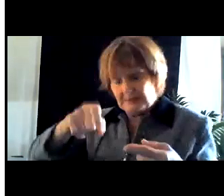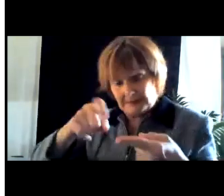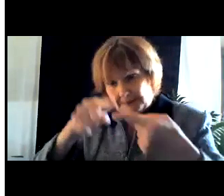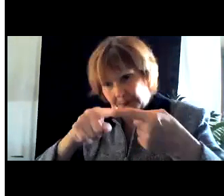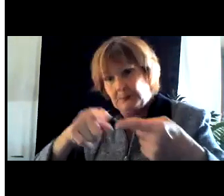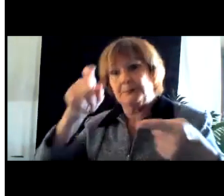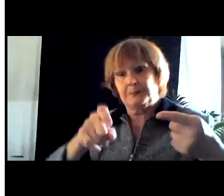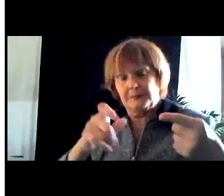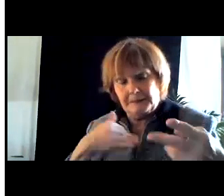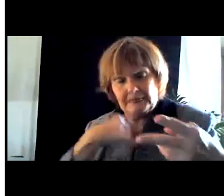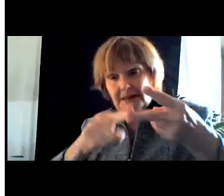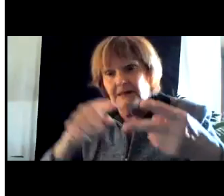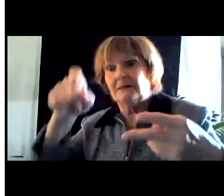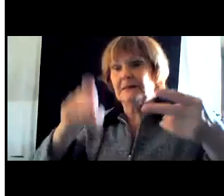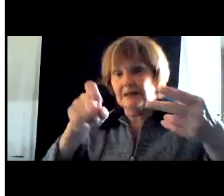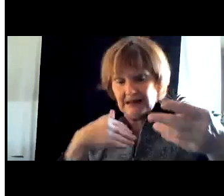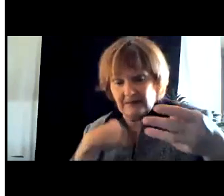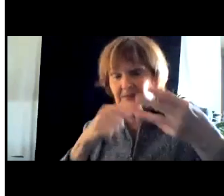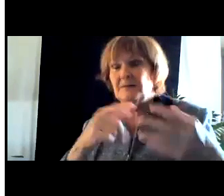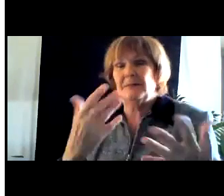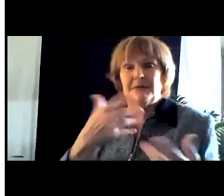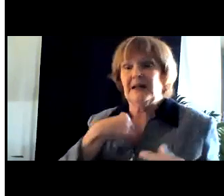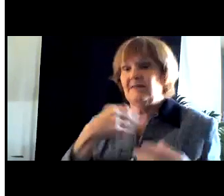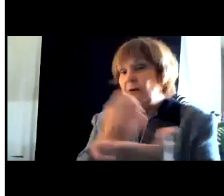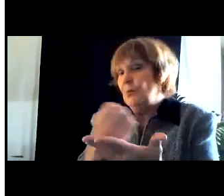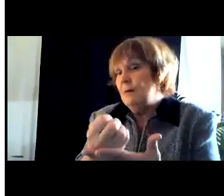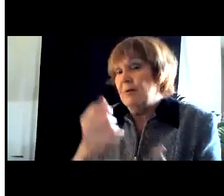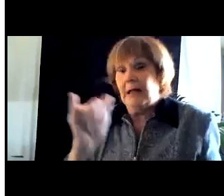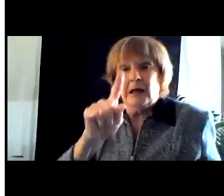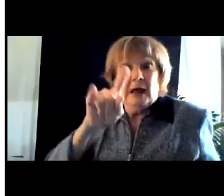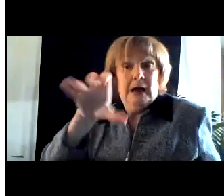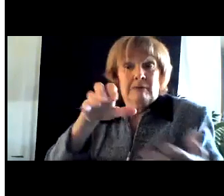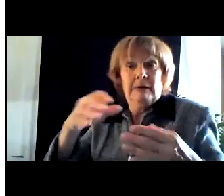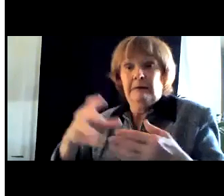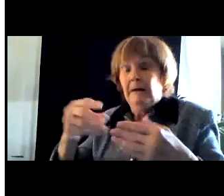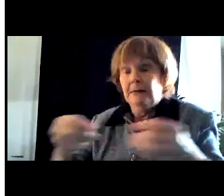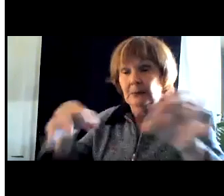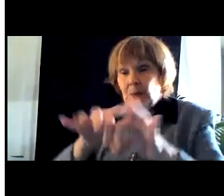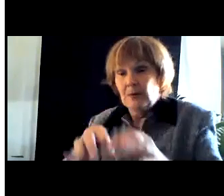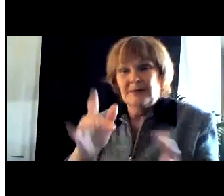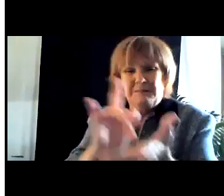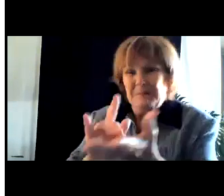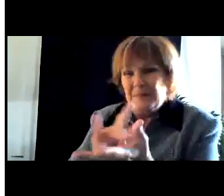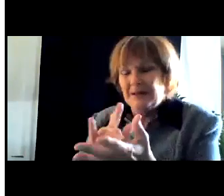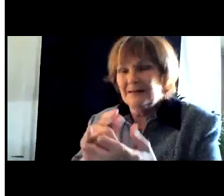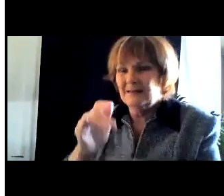that consists of hundreds of dollars worth of equipment or of medications that you can't even afford on a day-to-day basis.